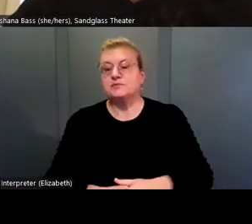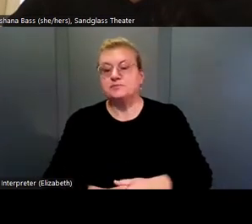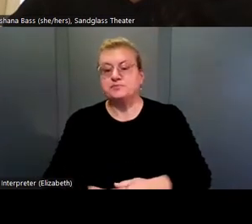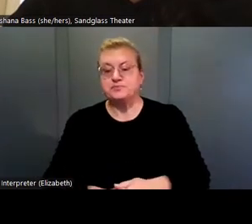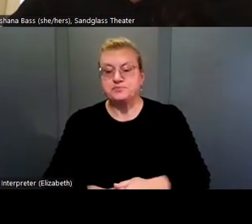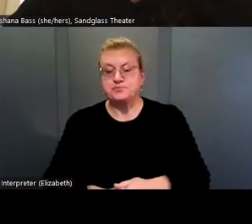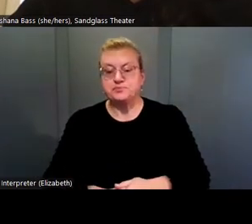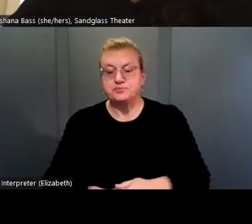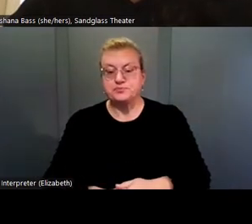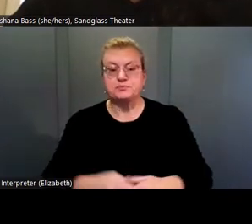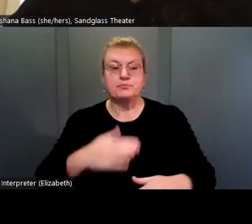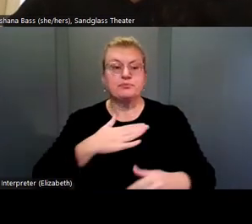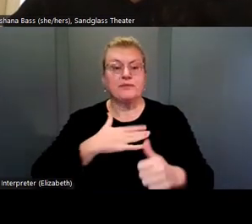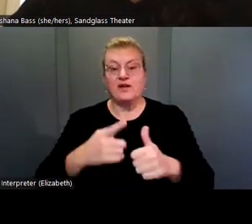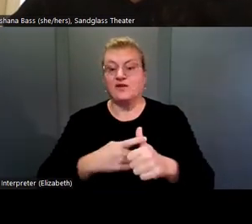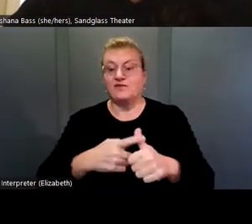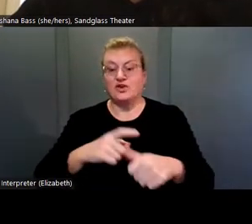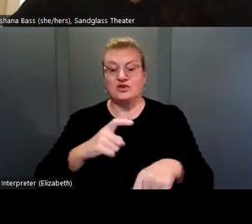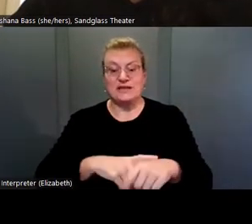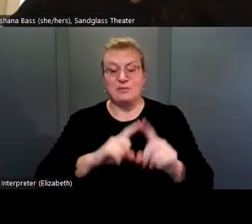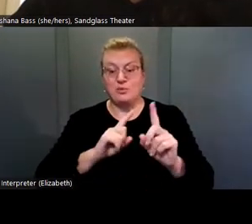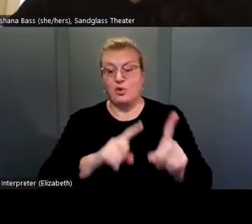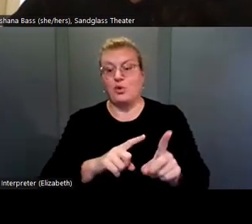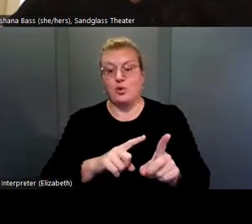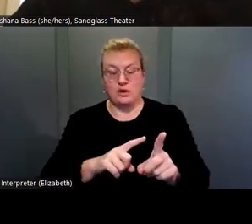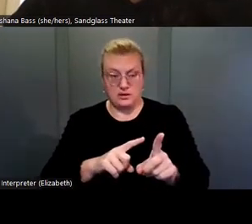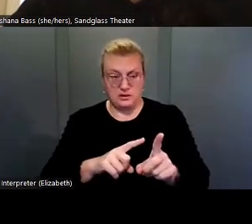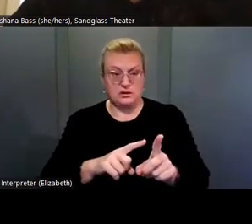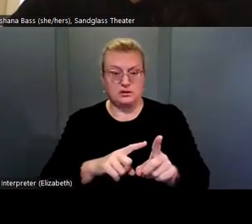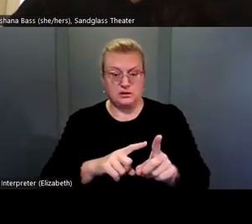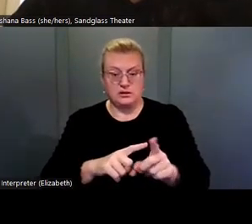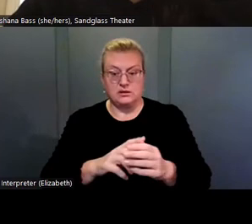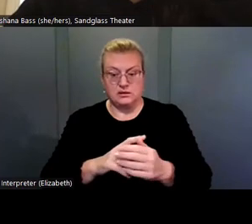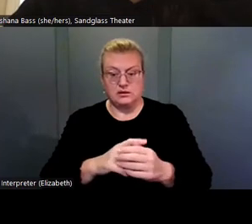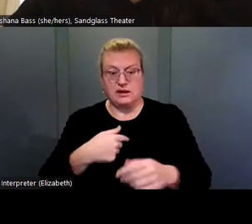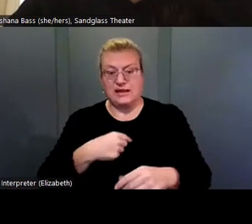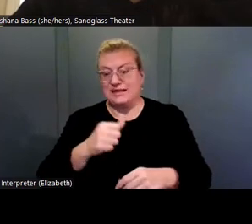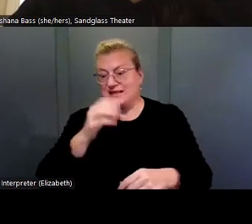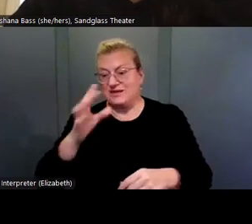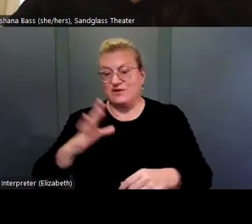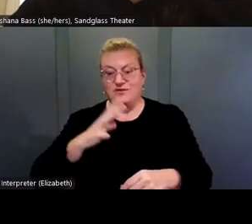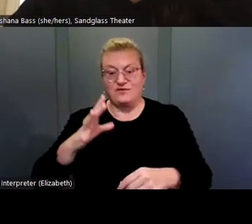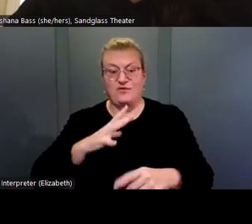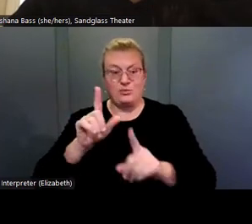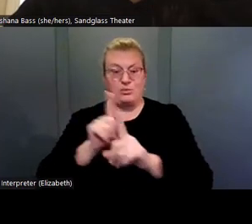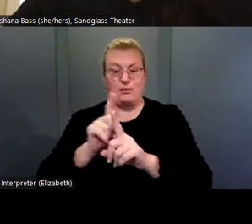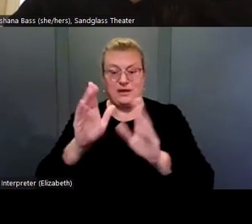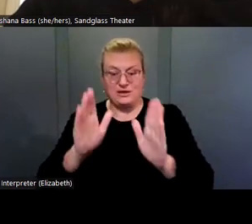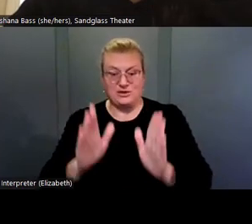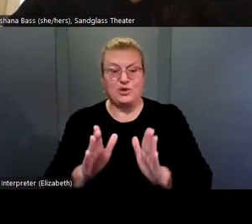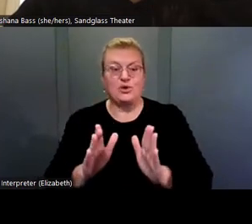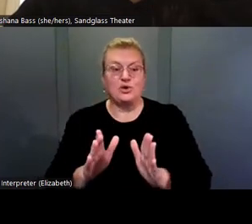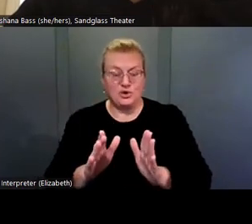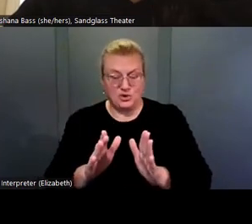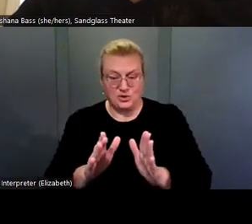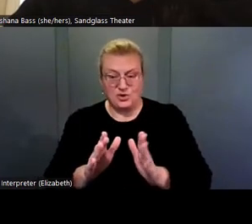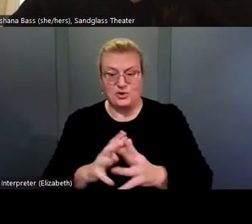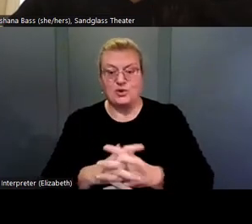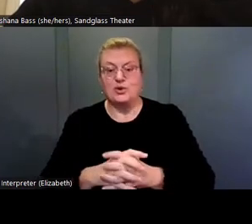My very first time going, I had sort of an informal mentor, not an official mentor, even though they do have mentors,